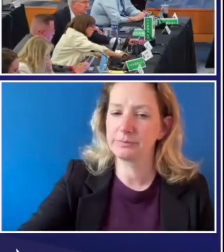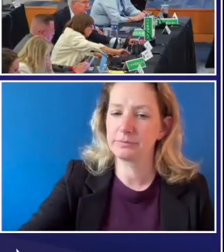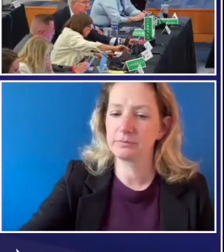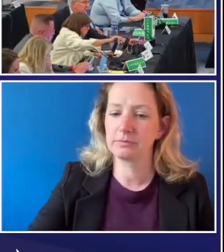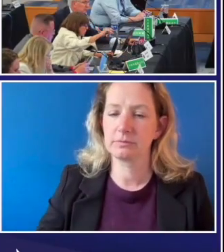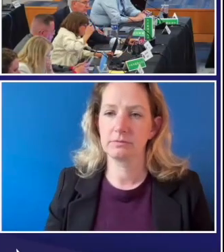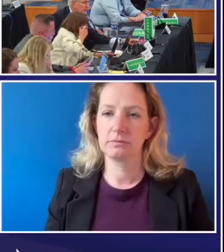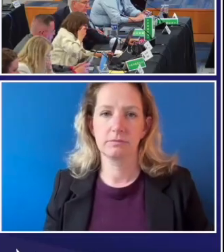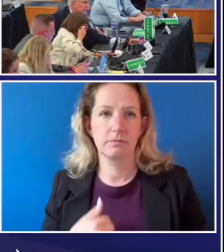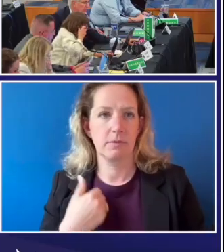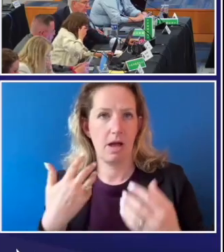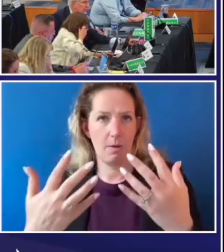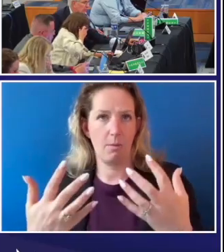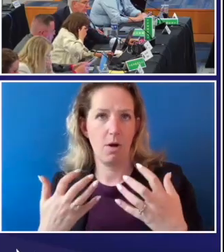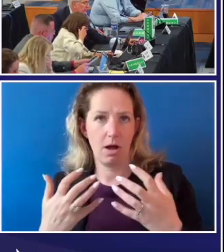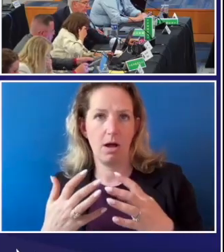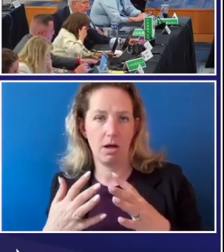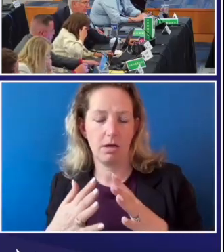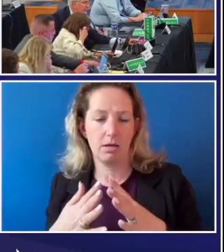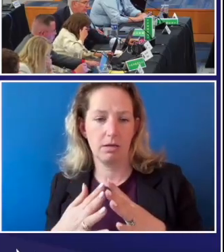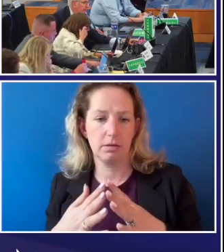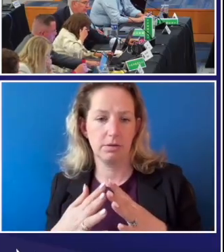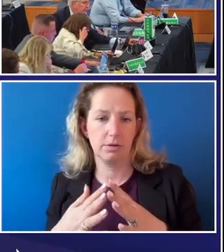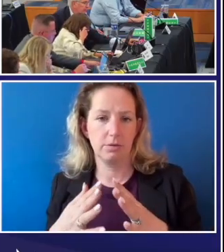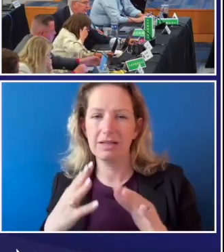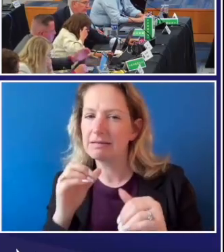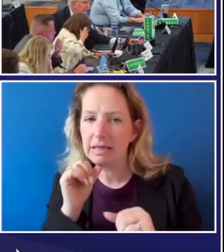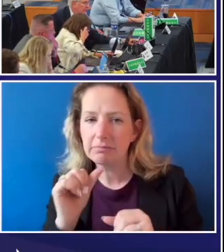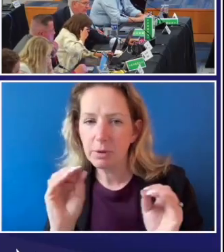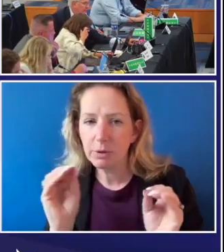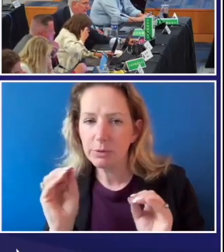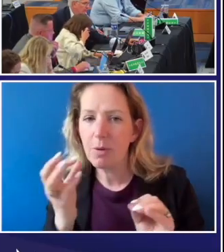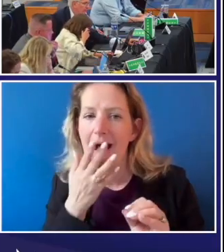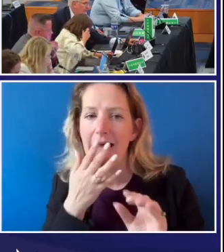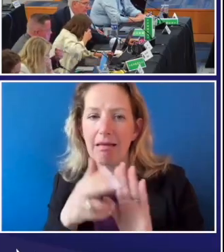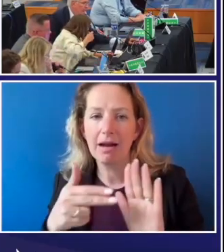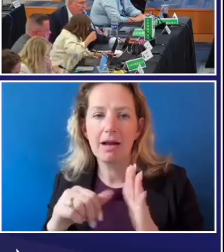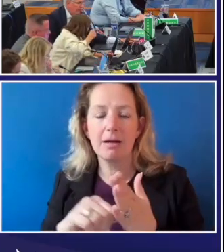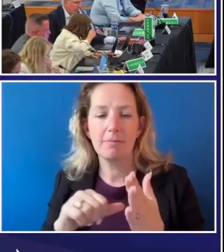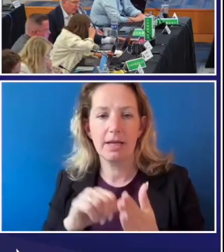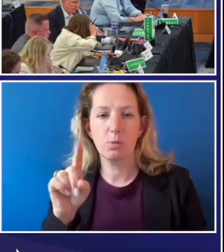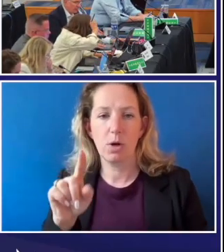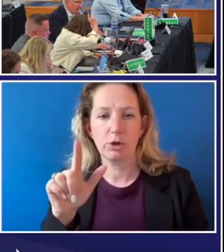I wanted to go, um, it's, there's not highlighted um, on page 121, subsection G.